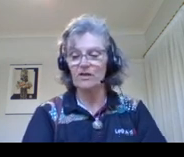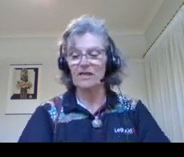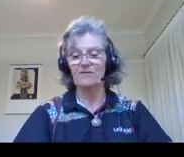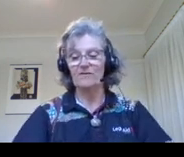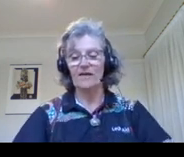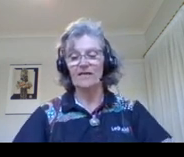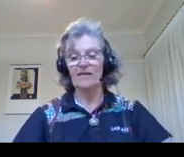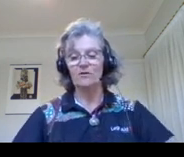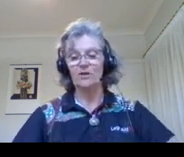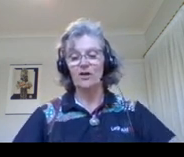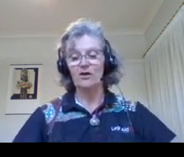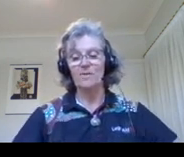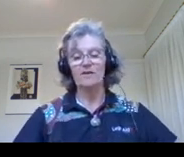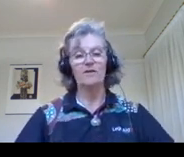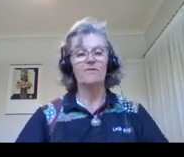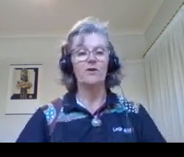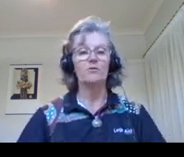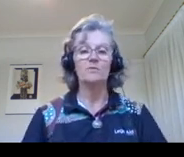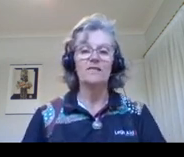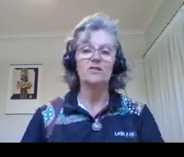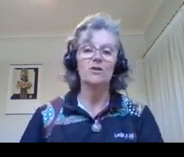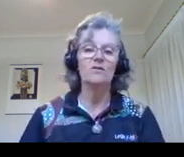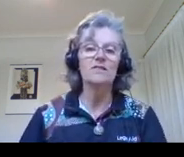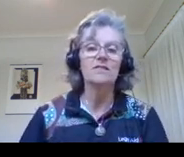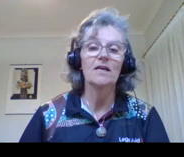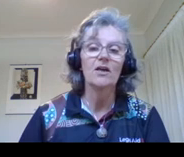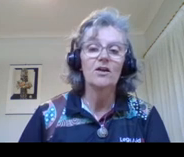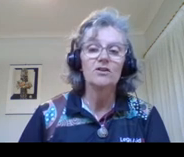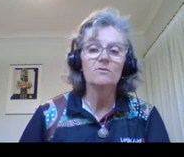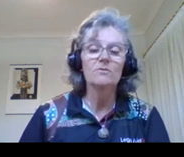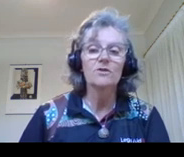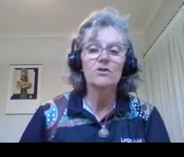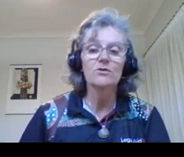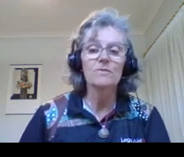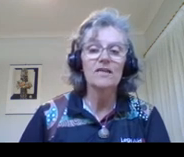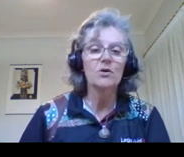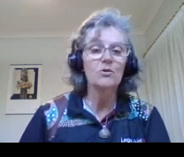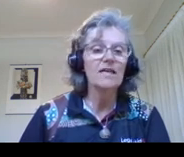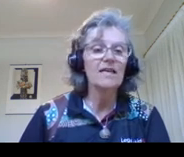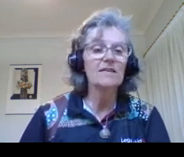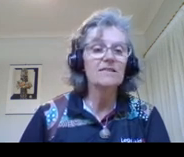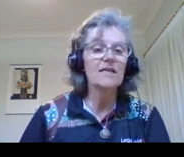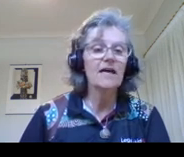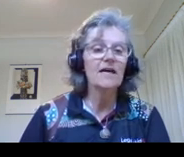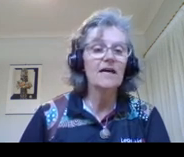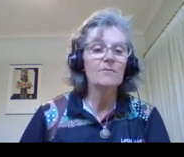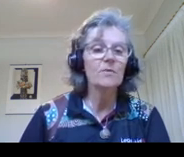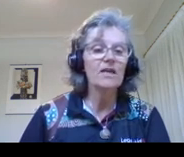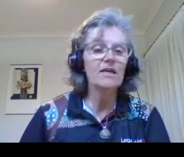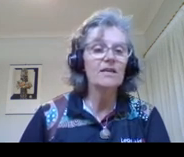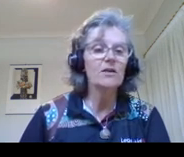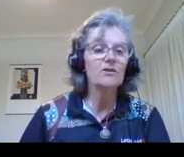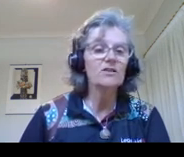can get free legal help and referral to the best service to meet your needs we’re getting lots of